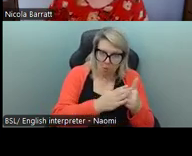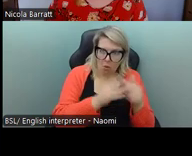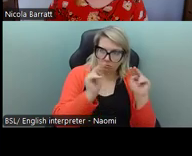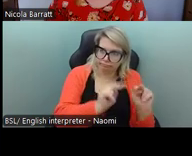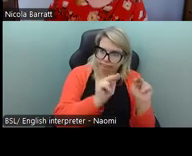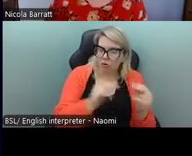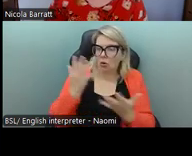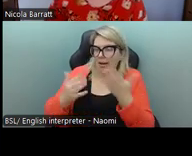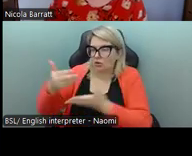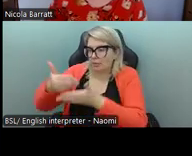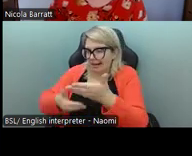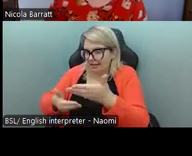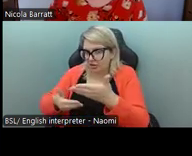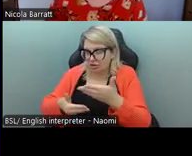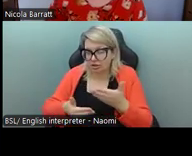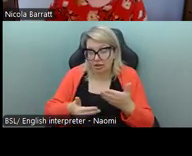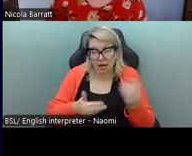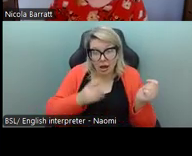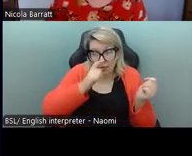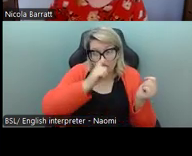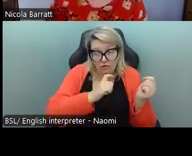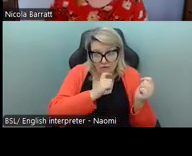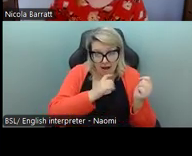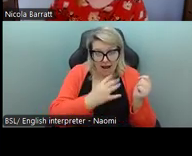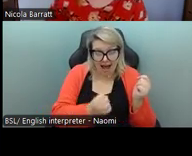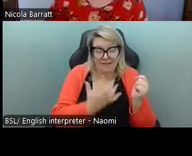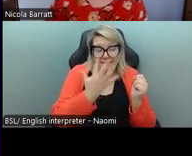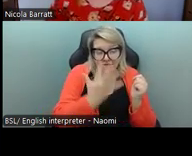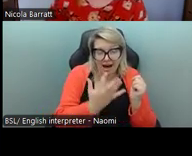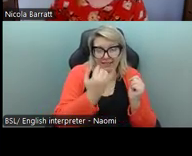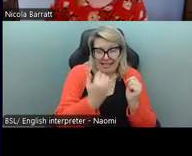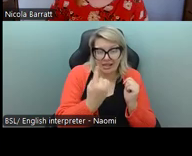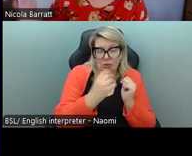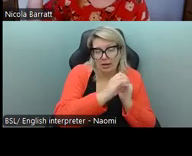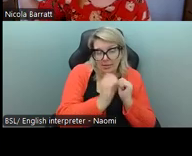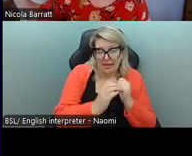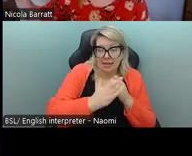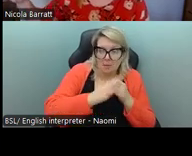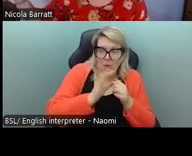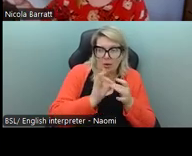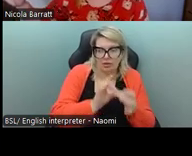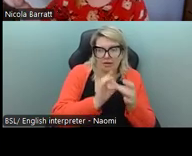can receive up to 561% more interaction than page posts.